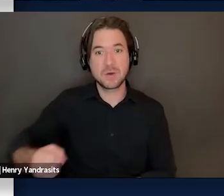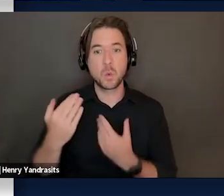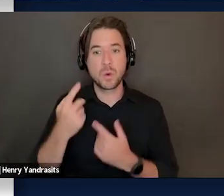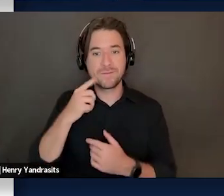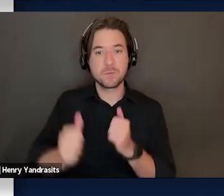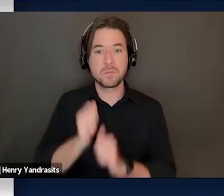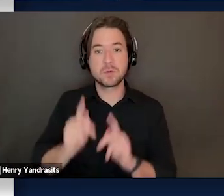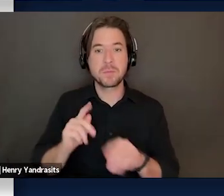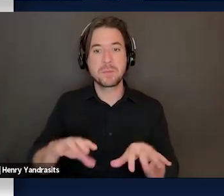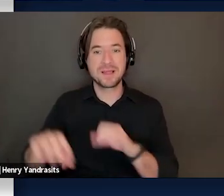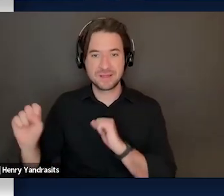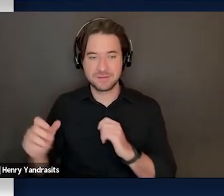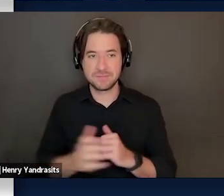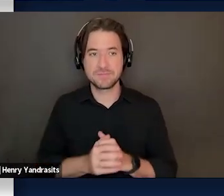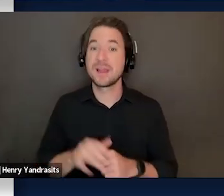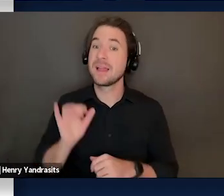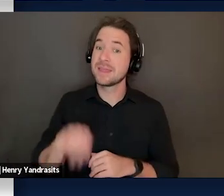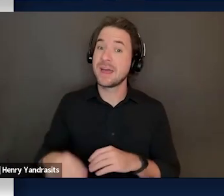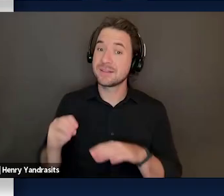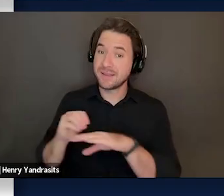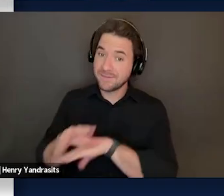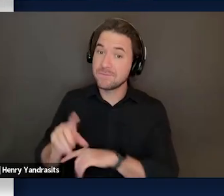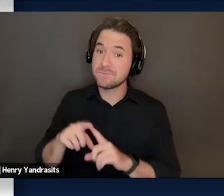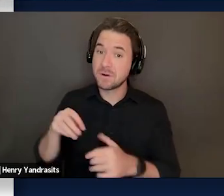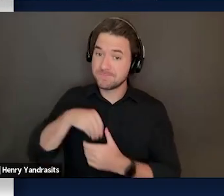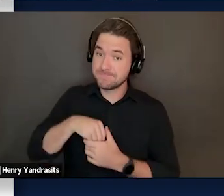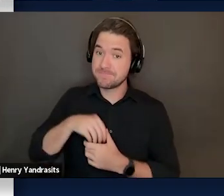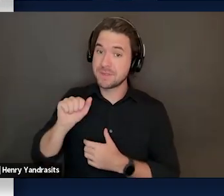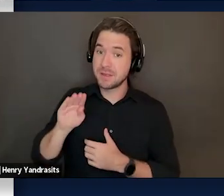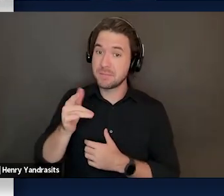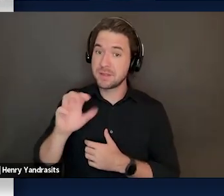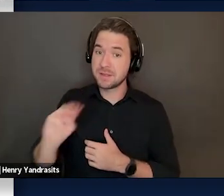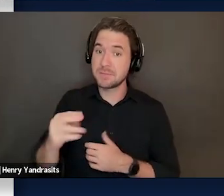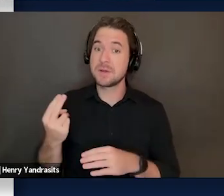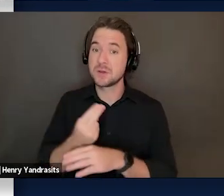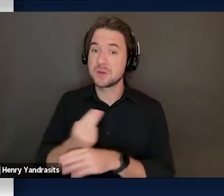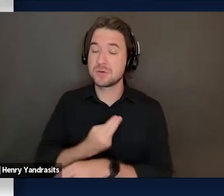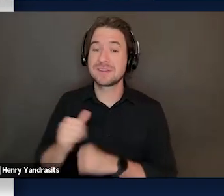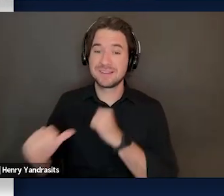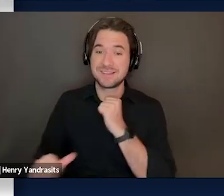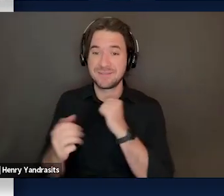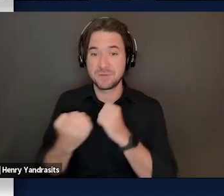And so this is the influence of this internalized ableism on using assistive devices, which can.